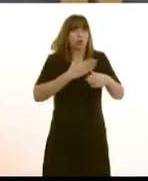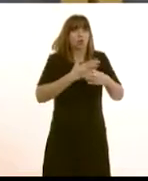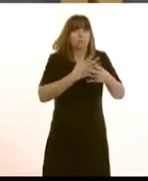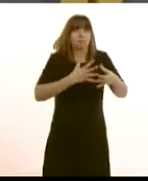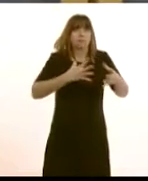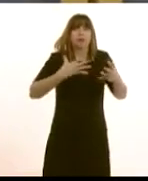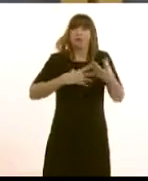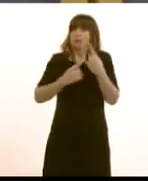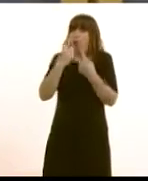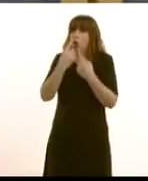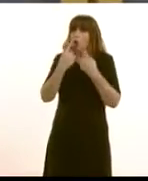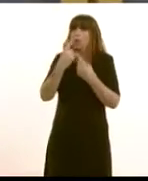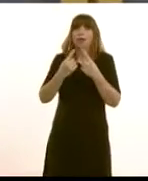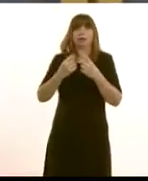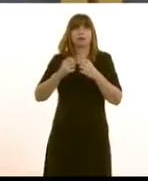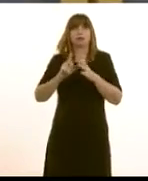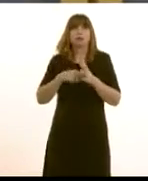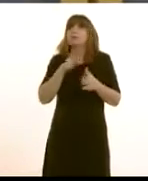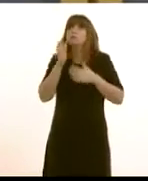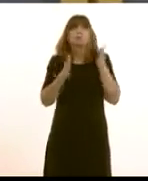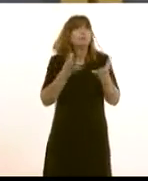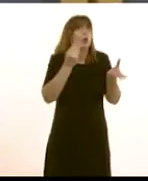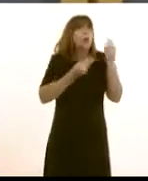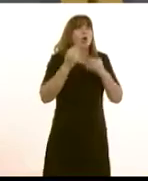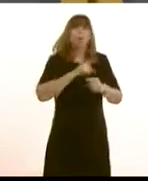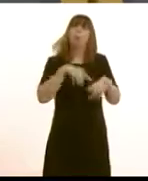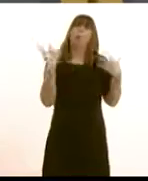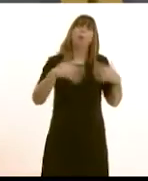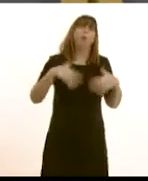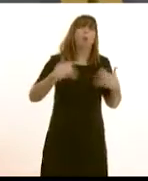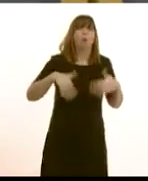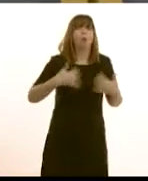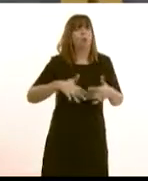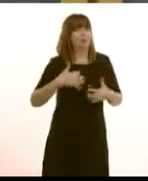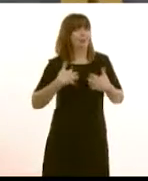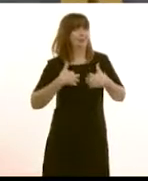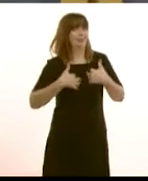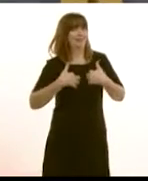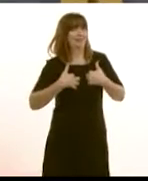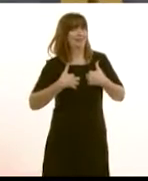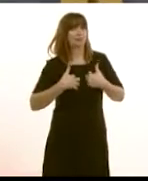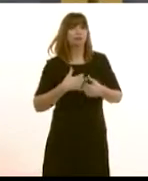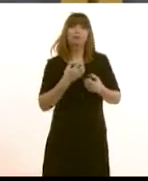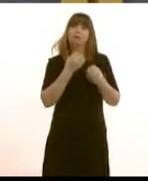and Development project is a very exciting development in this area. Under the lovely